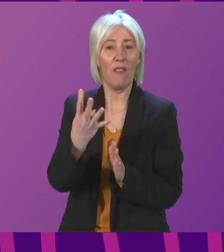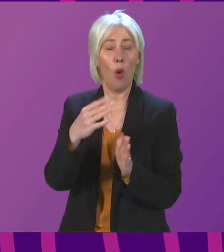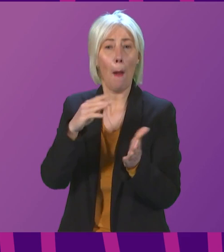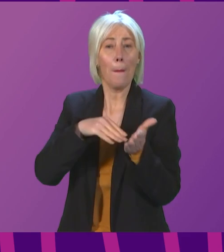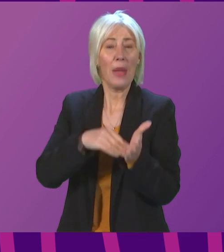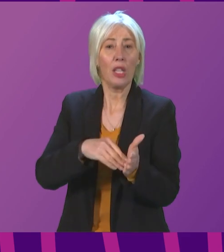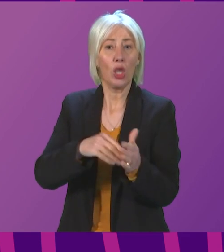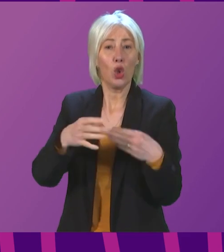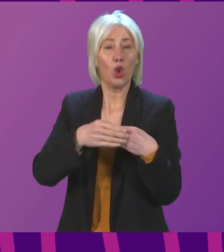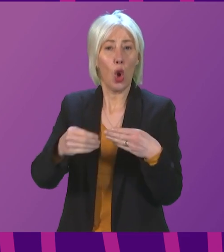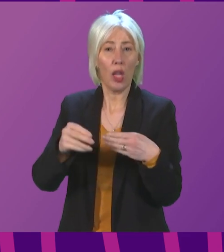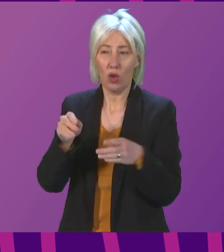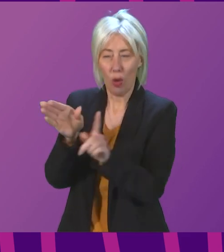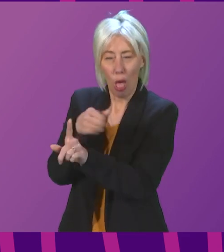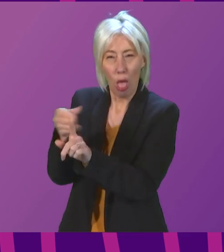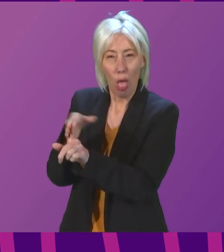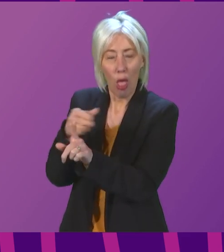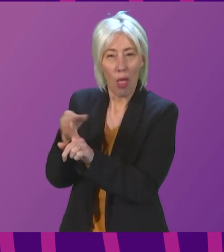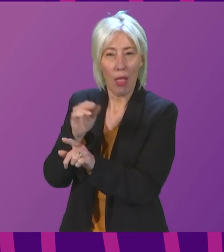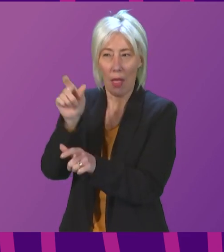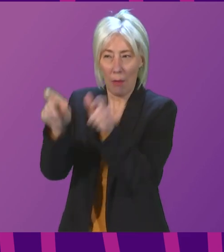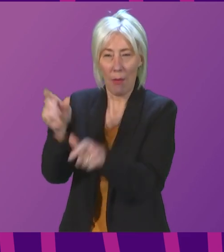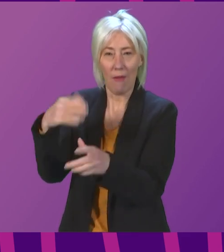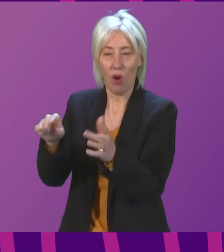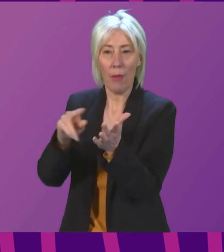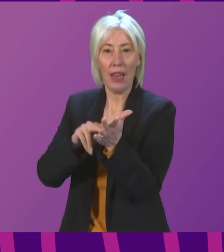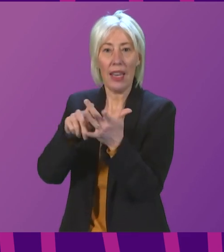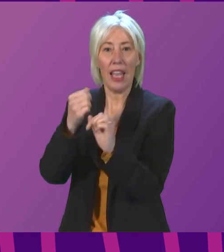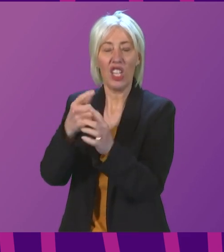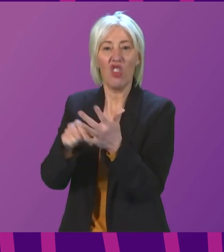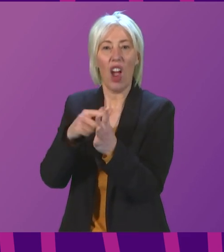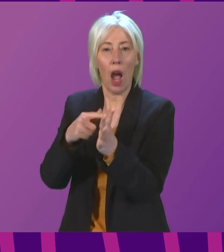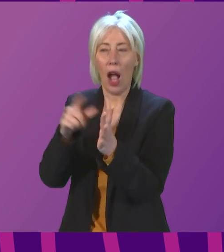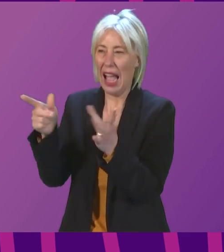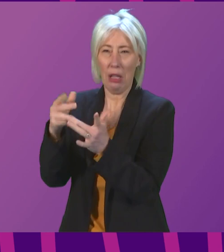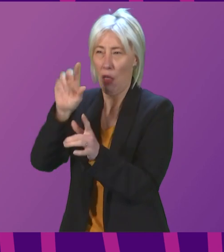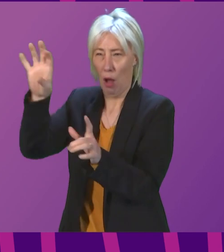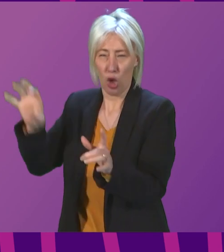officials and $88 million for bribing Indonesian officials.